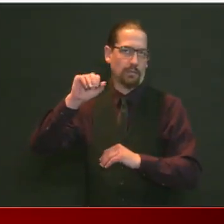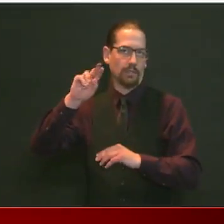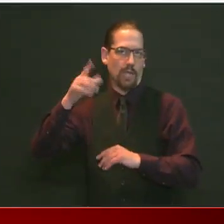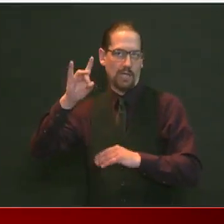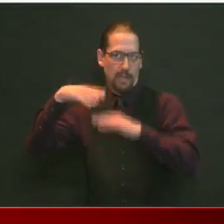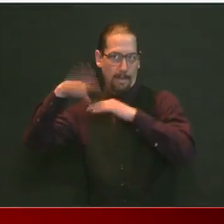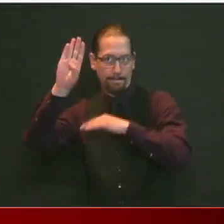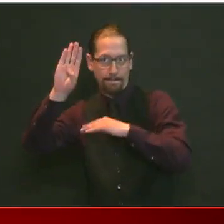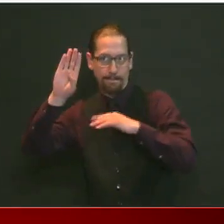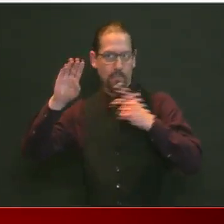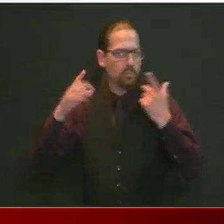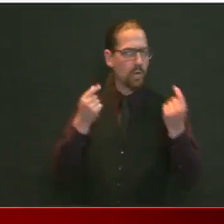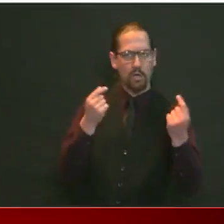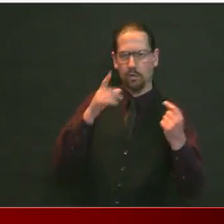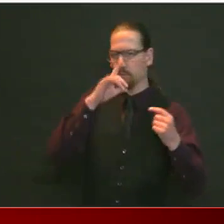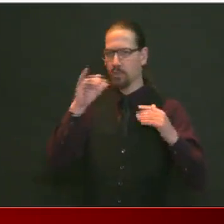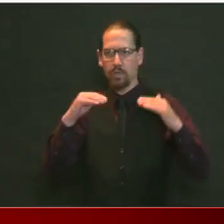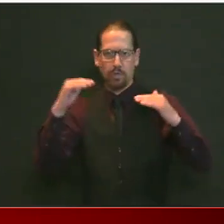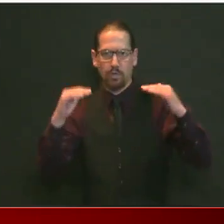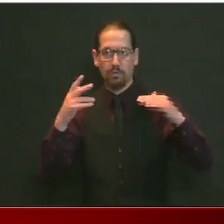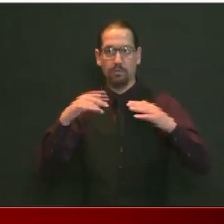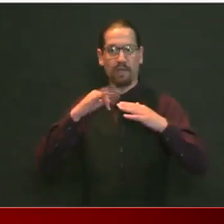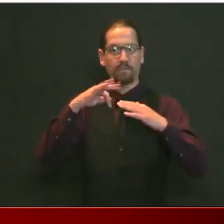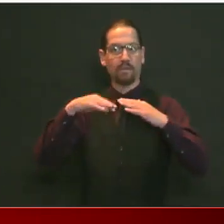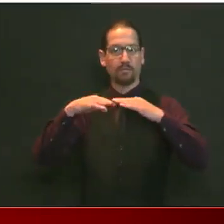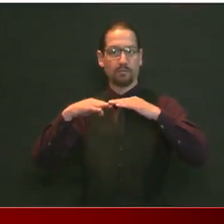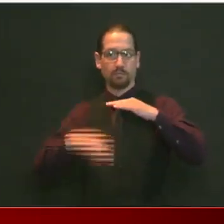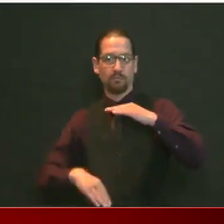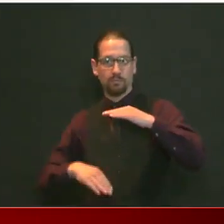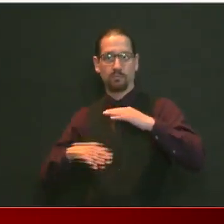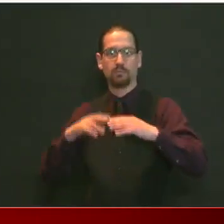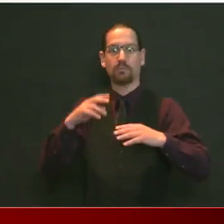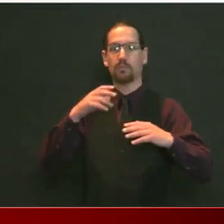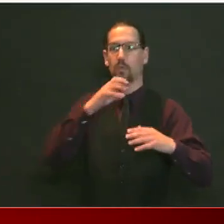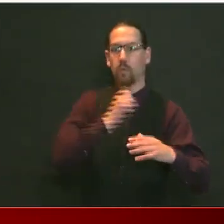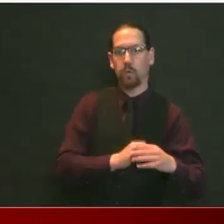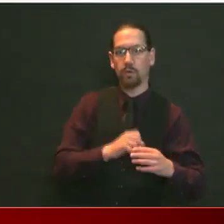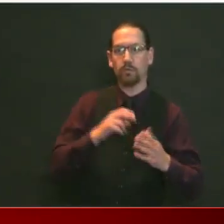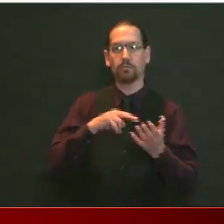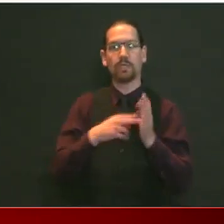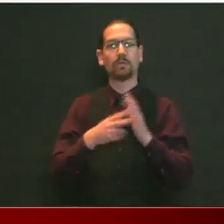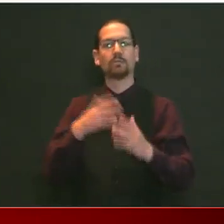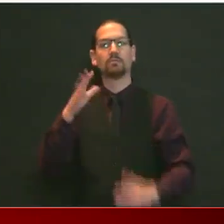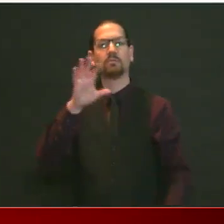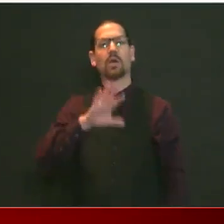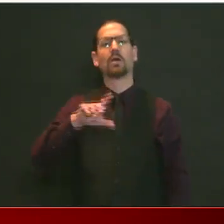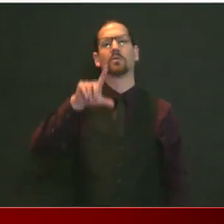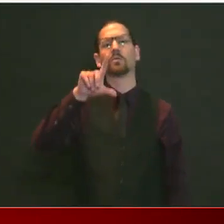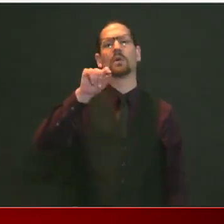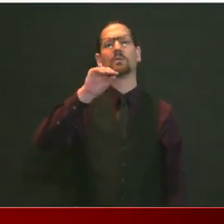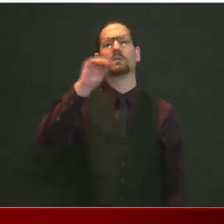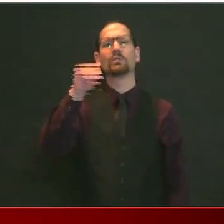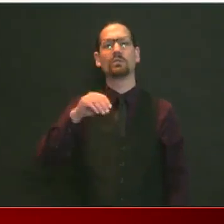OR NEWER OR ANDROID OR NEWER AND ACCORDING TO STATISTICS, THAT EXCLUDES AROUND 20% OF THE PEOPLE